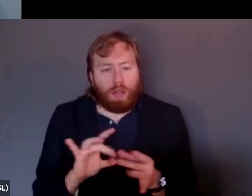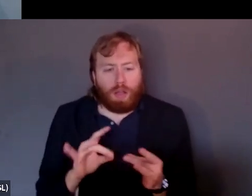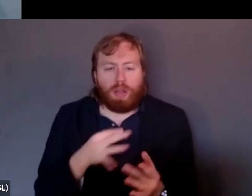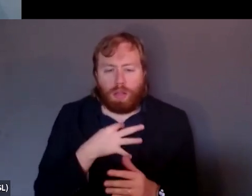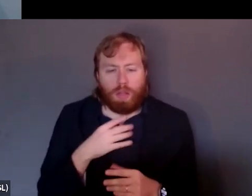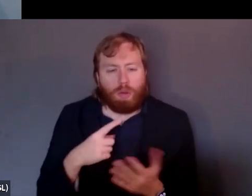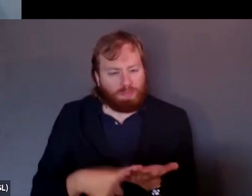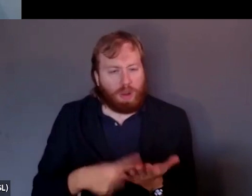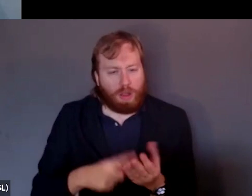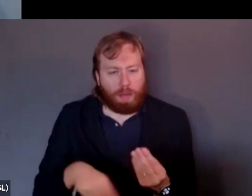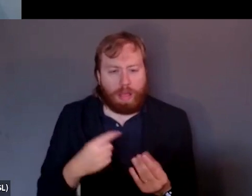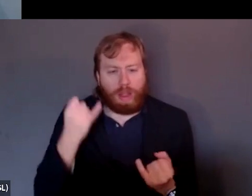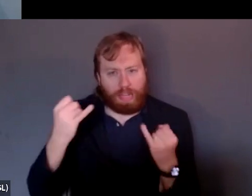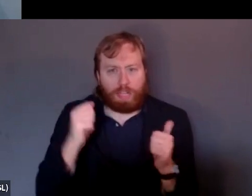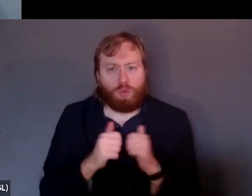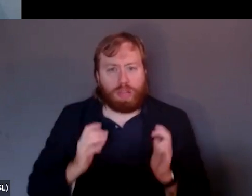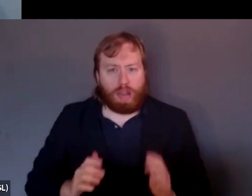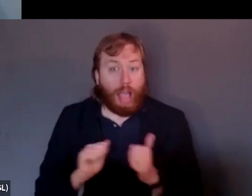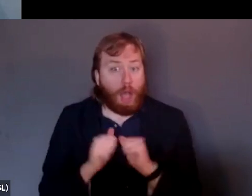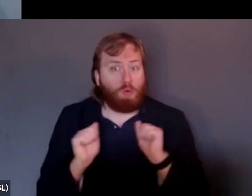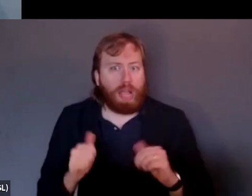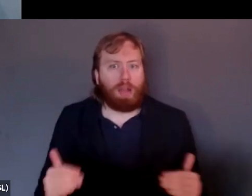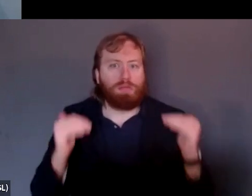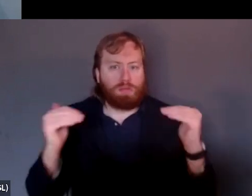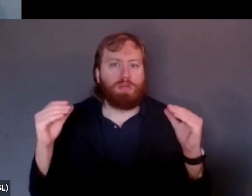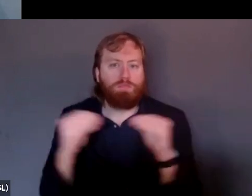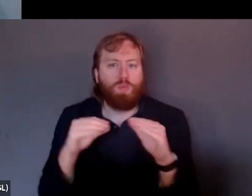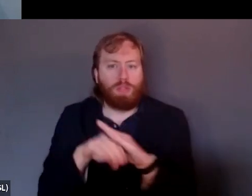One thing that has come up is the alt text